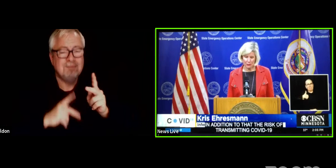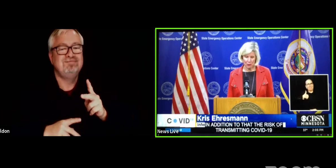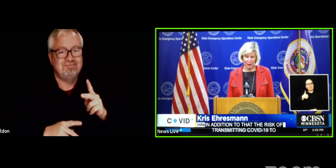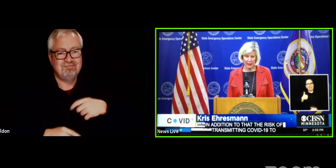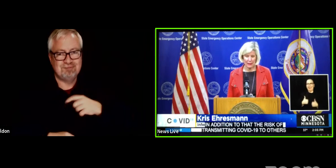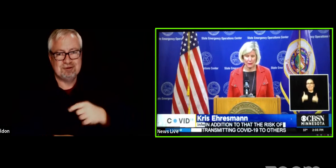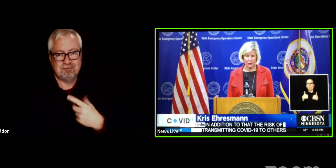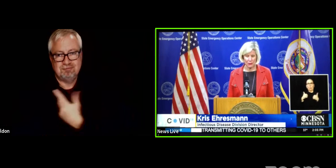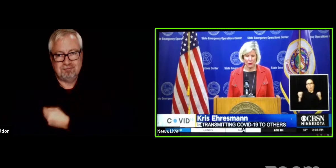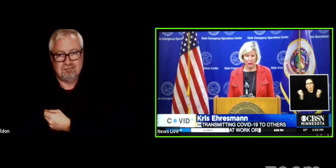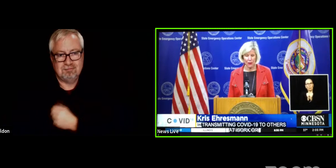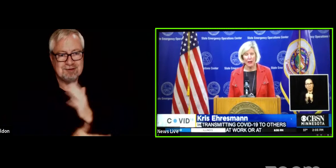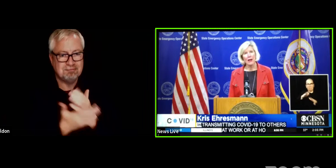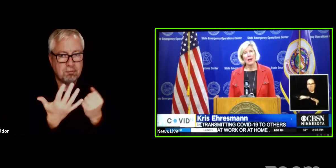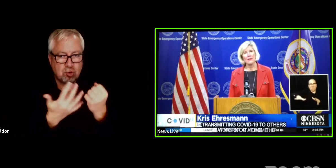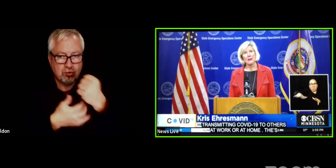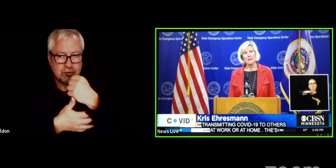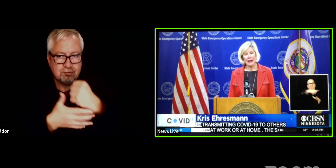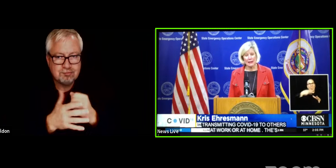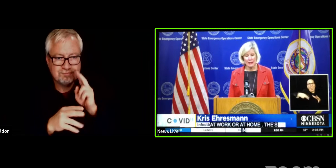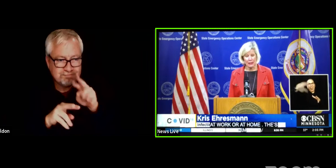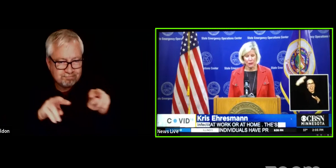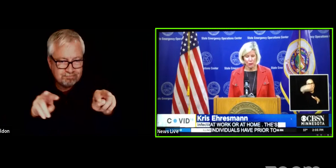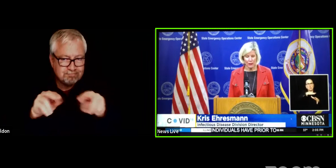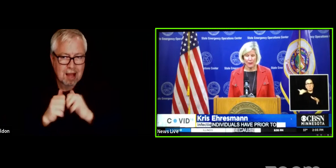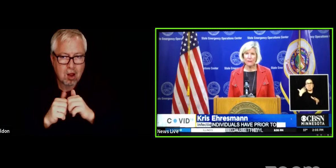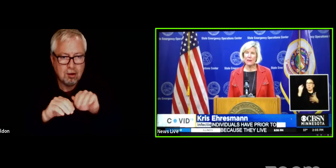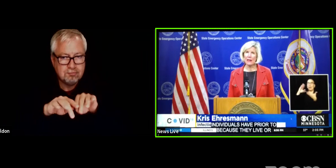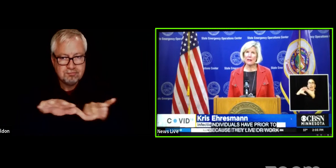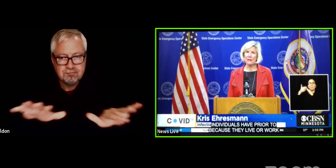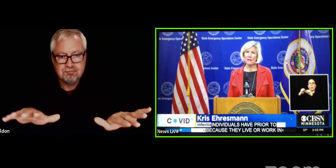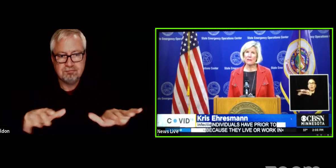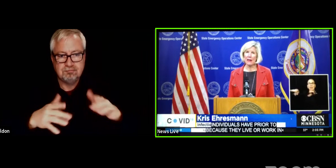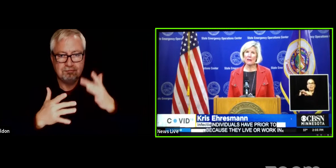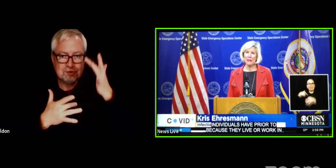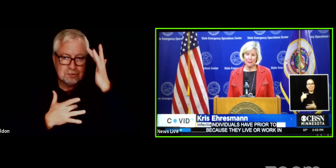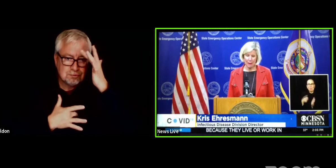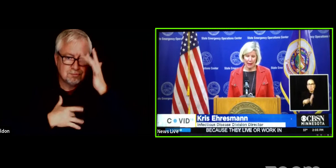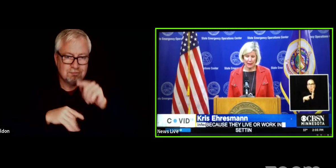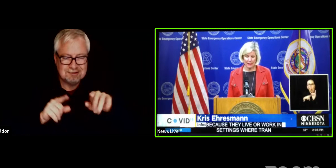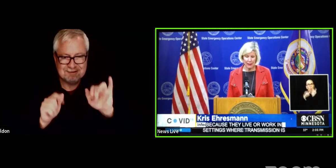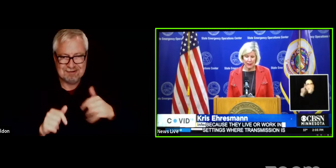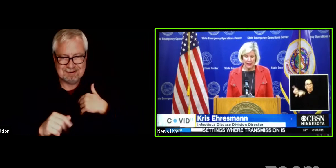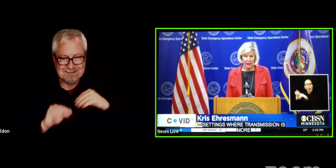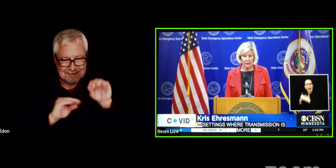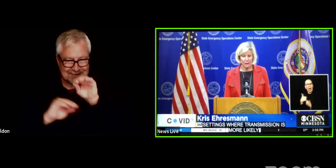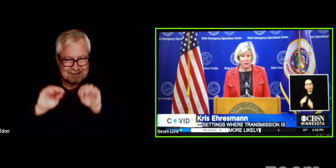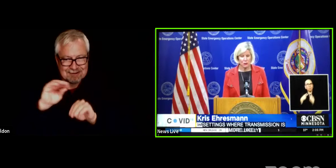IS MORE LIKELY TO OCCUR. AND THEN FINALLY, THE RISK OF NEGATIVE SOCIETAL IMPACT.